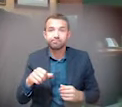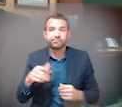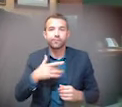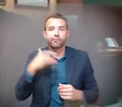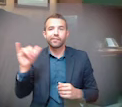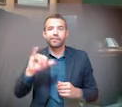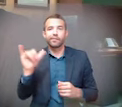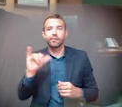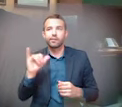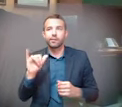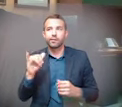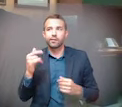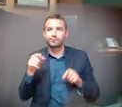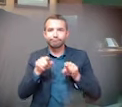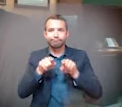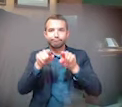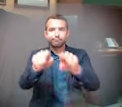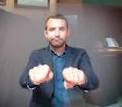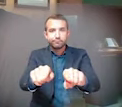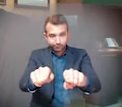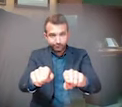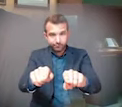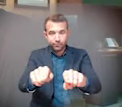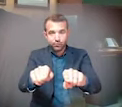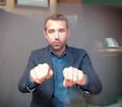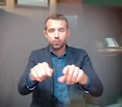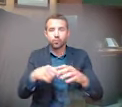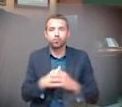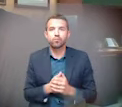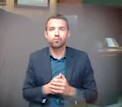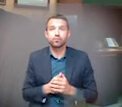a parallel track, right, when you're talking about the ADA. Luckily for me, I found the National Federation of the Blind, which is